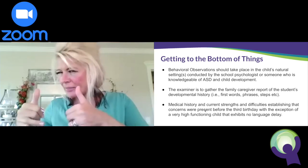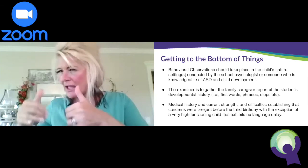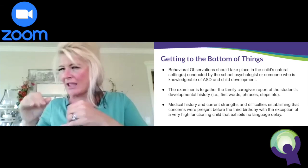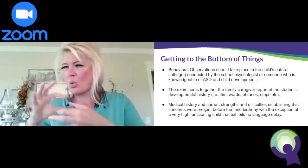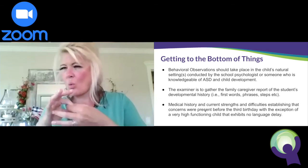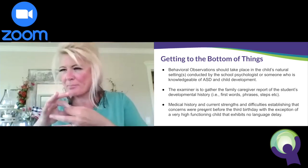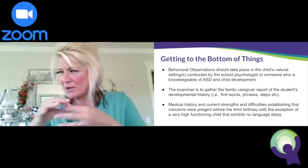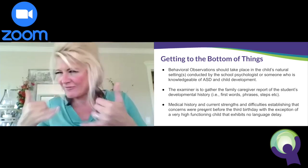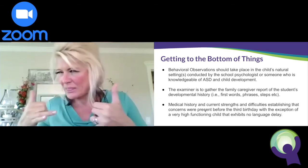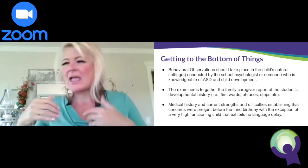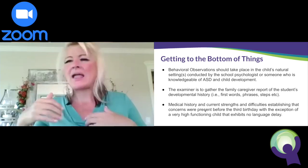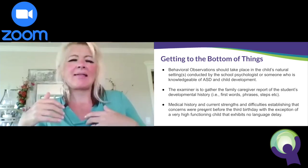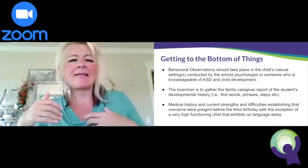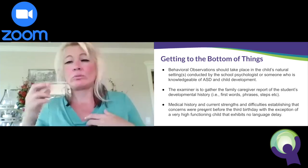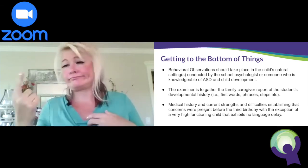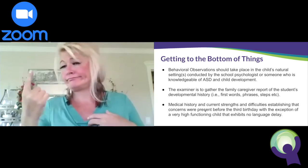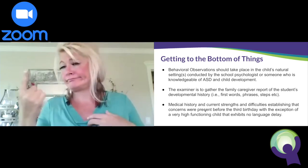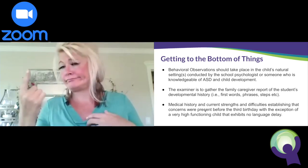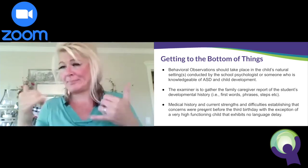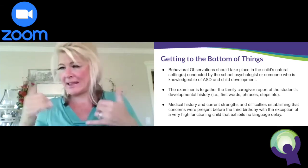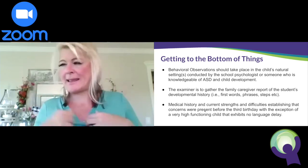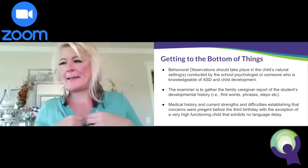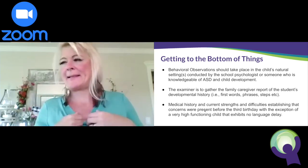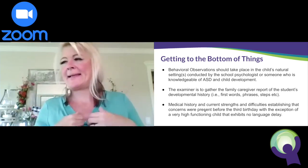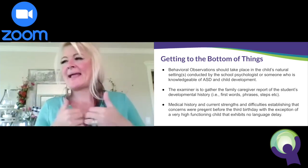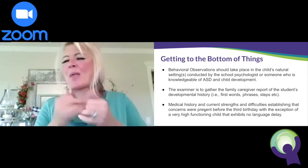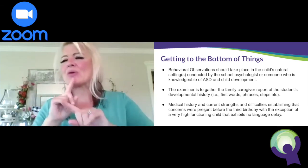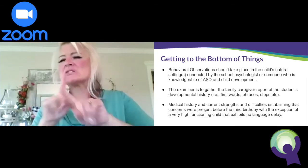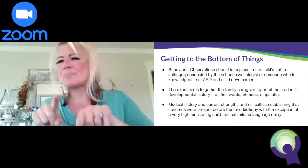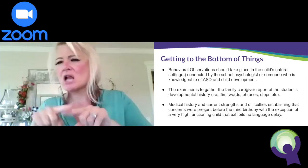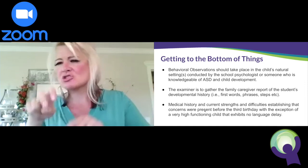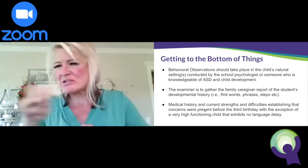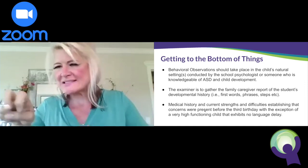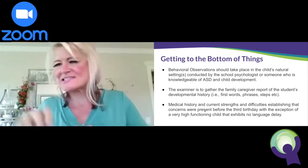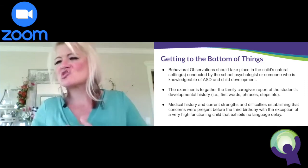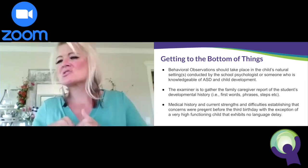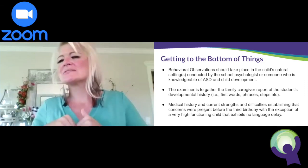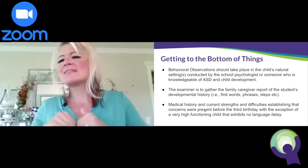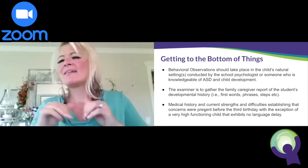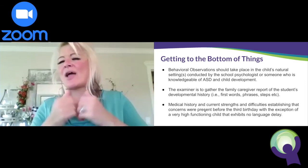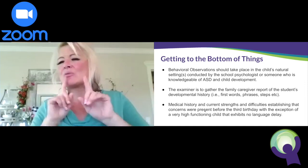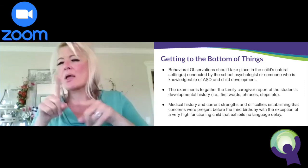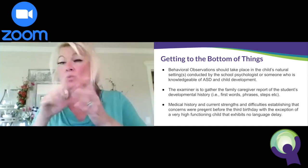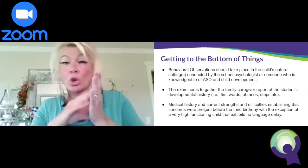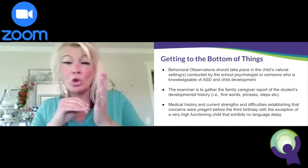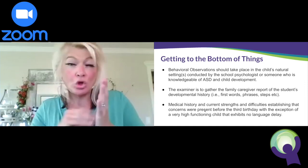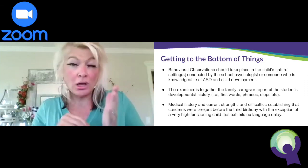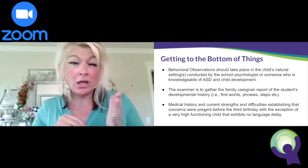Are they able to do parallel play with other students? Looking at really key observations are so important. How do they